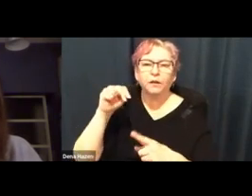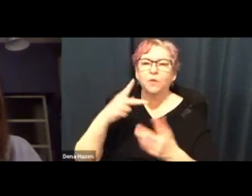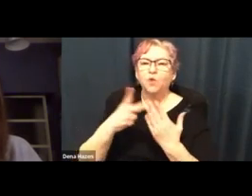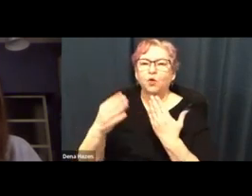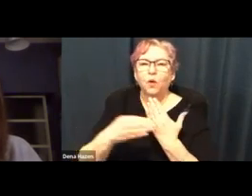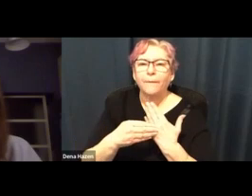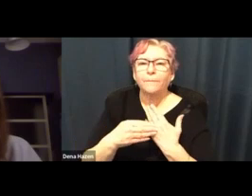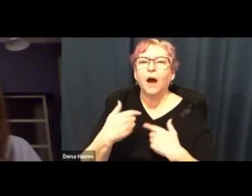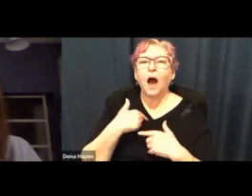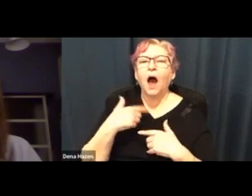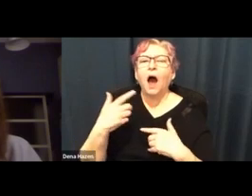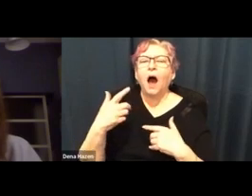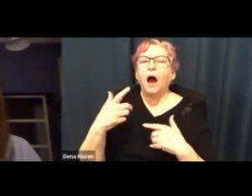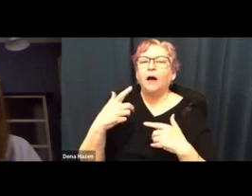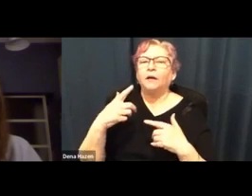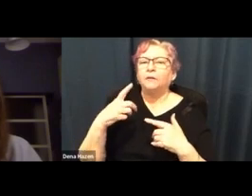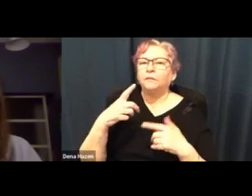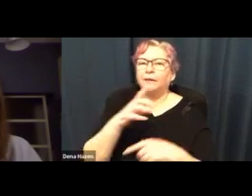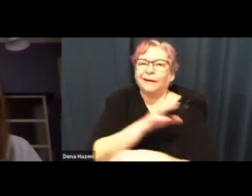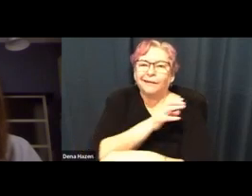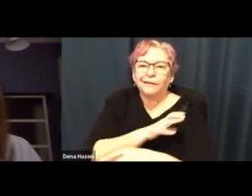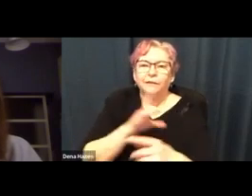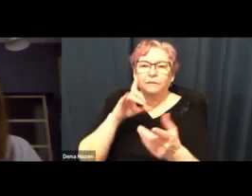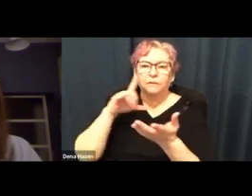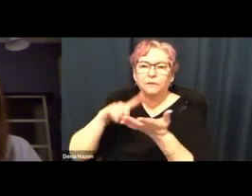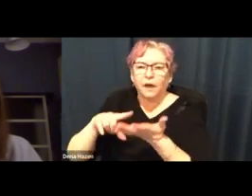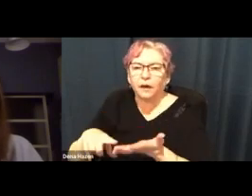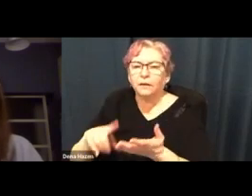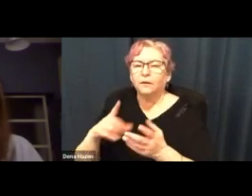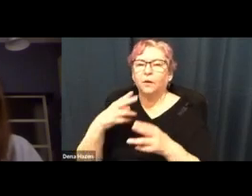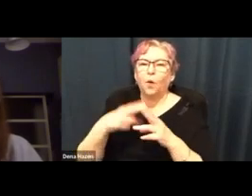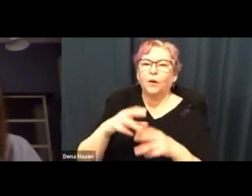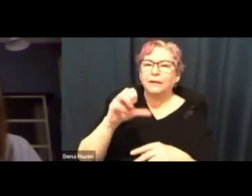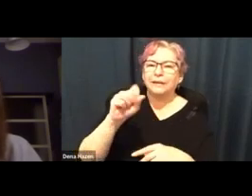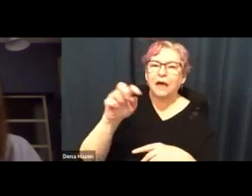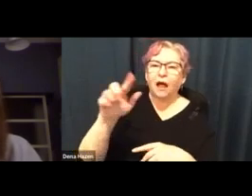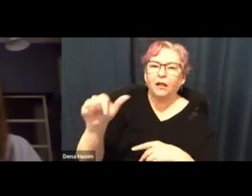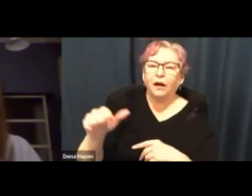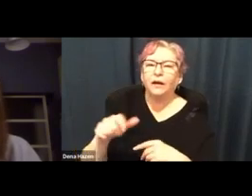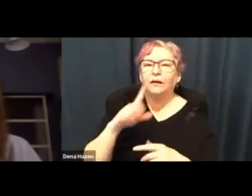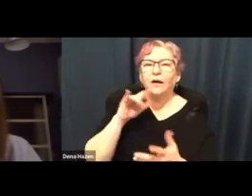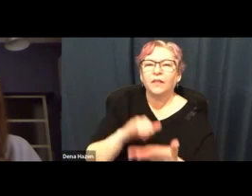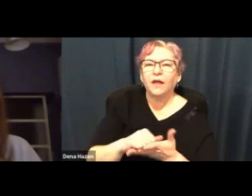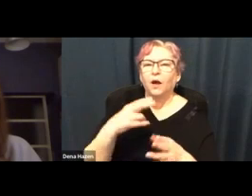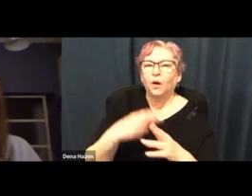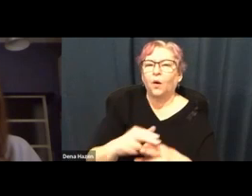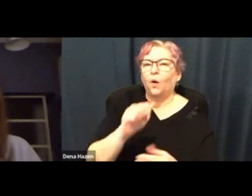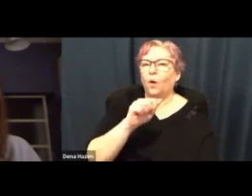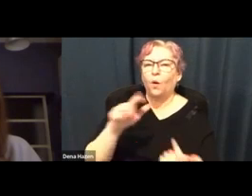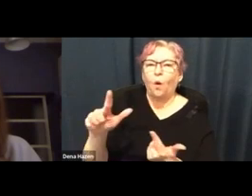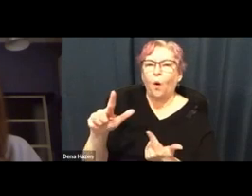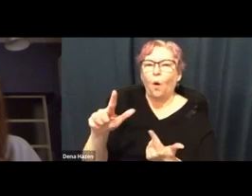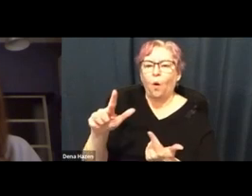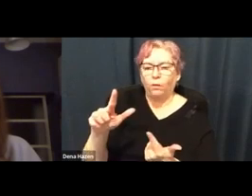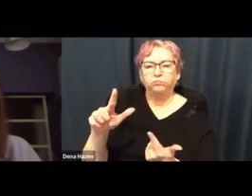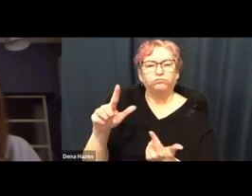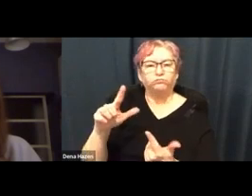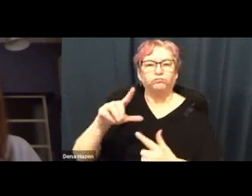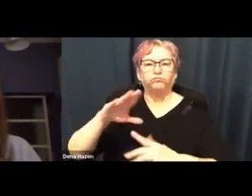Our clinical study, which is called "Stellar," which met all its stated objectives.